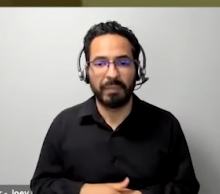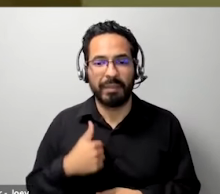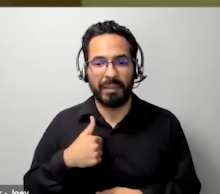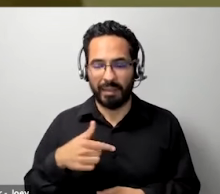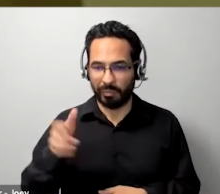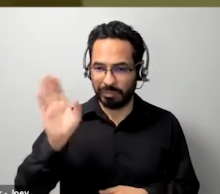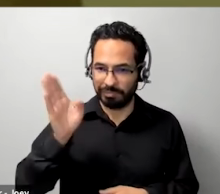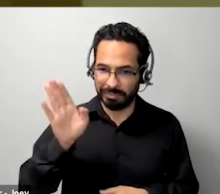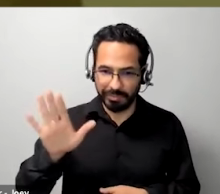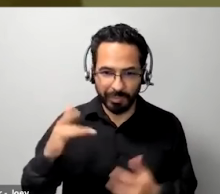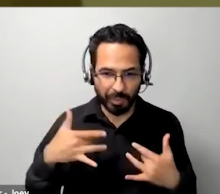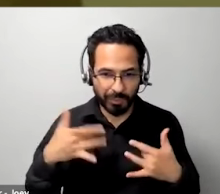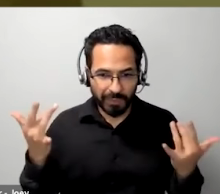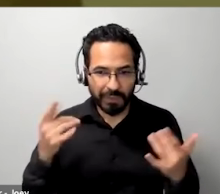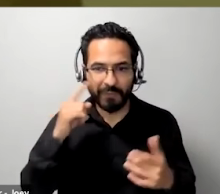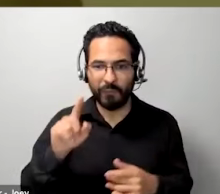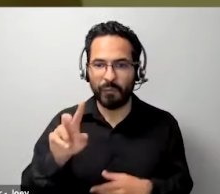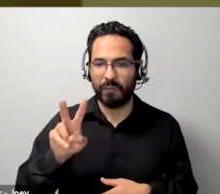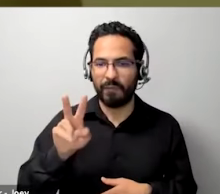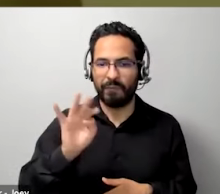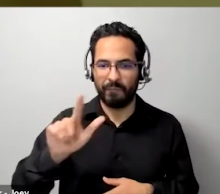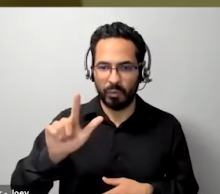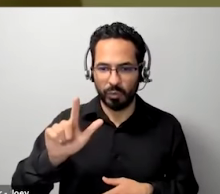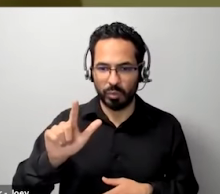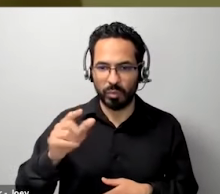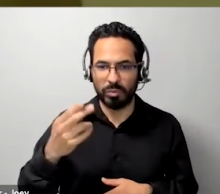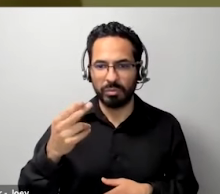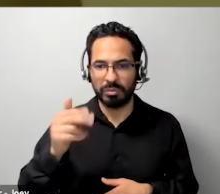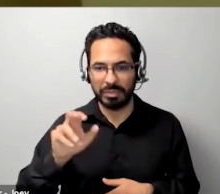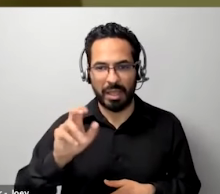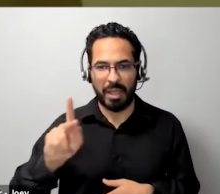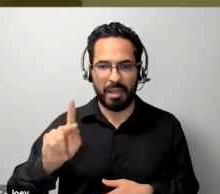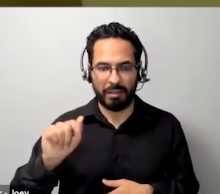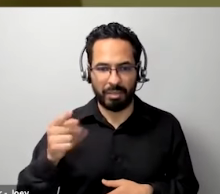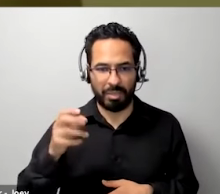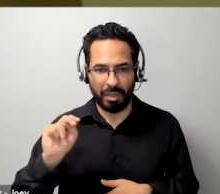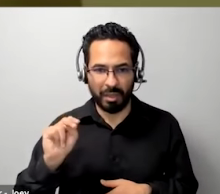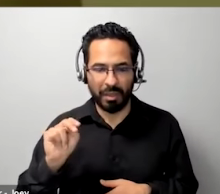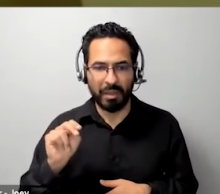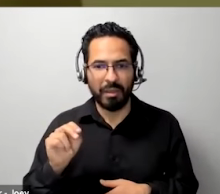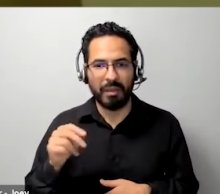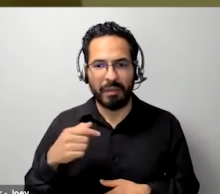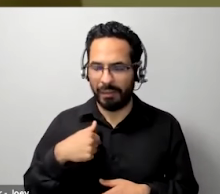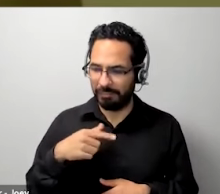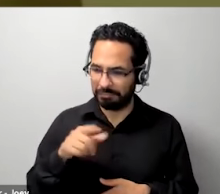for their virtual hackathon. And she was like, "What do you think in terms of jobs?" I said, "Well, you know,"